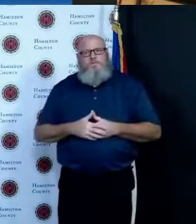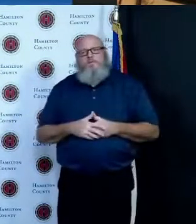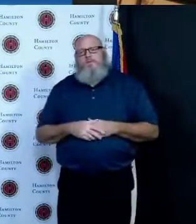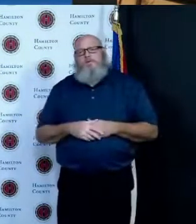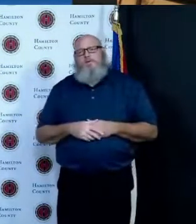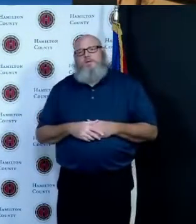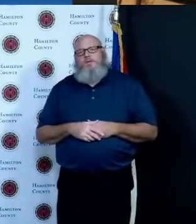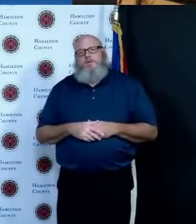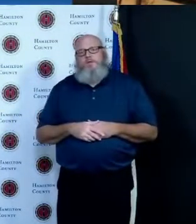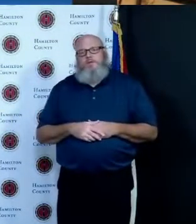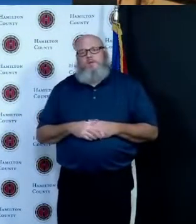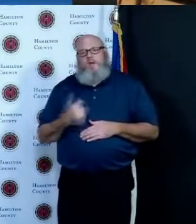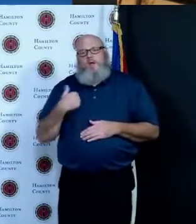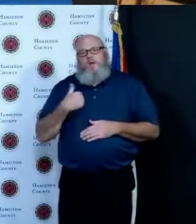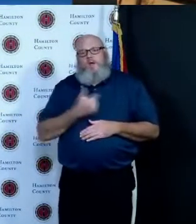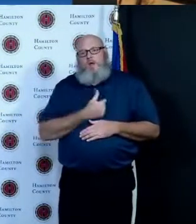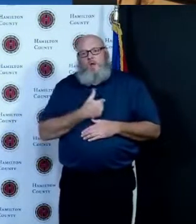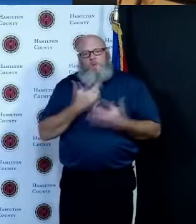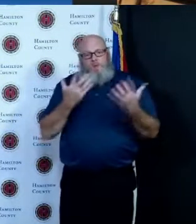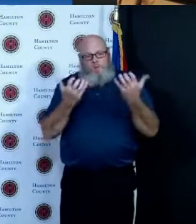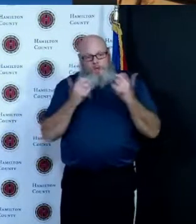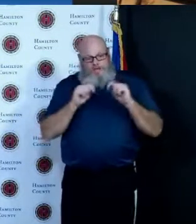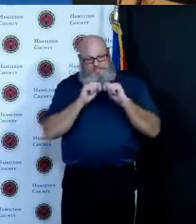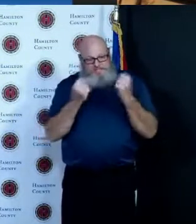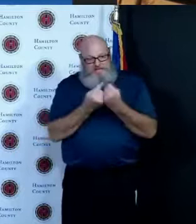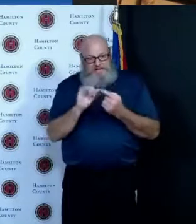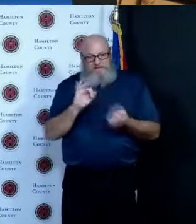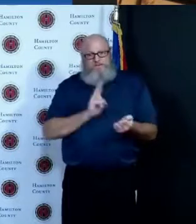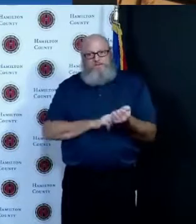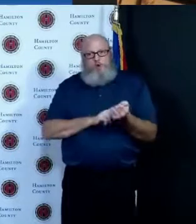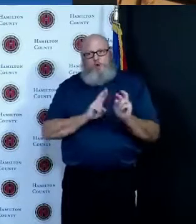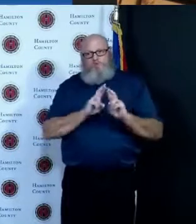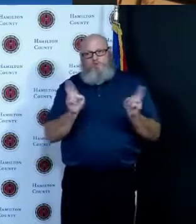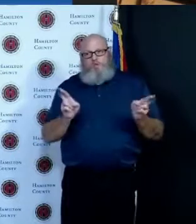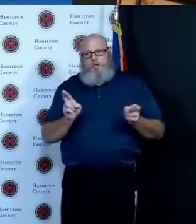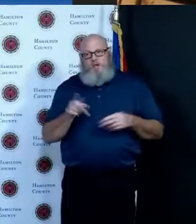we're not anticipating any hiring issues so the biggest piece is getting information to us so that